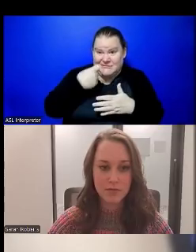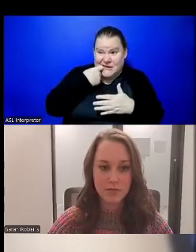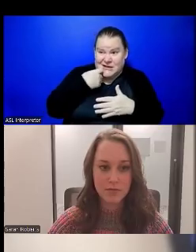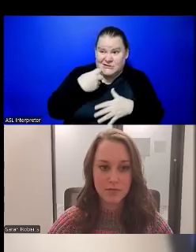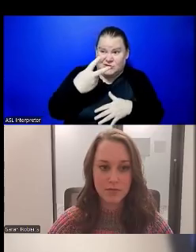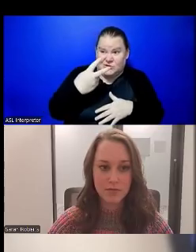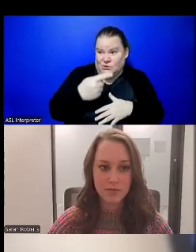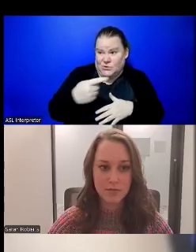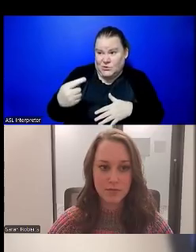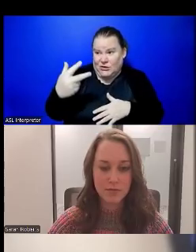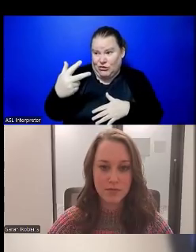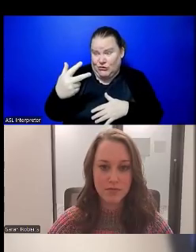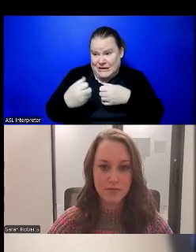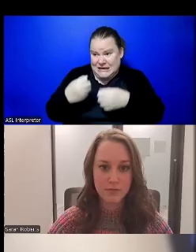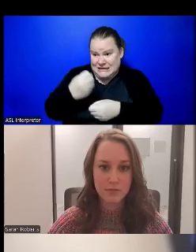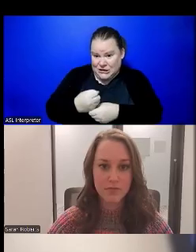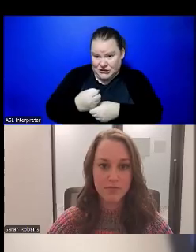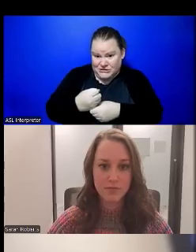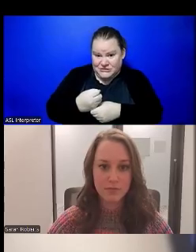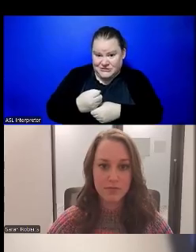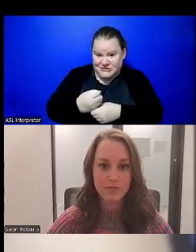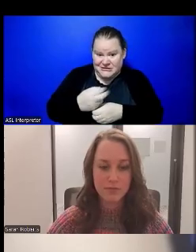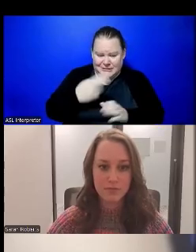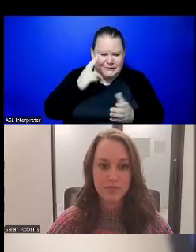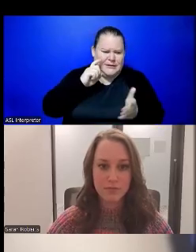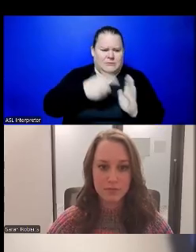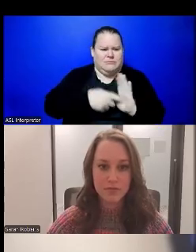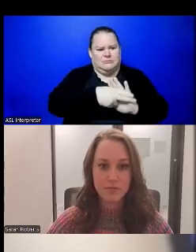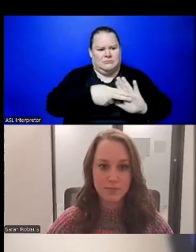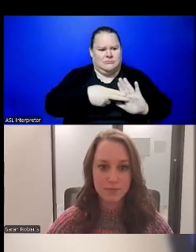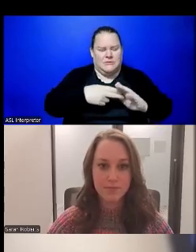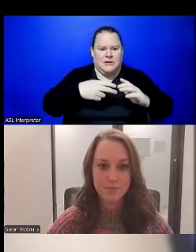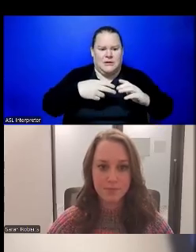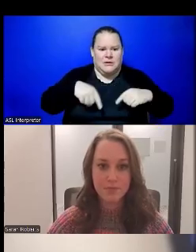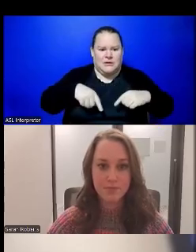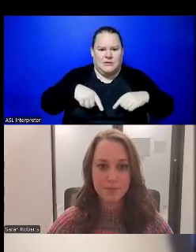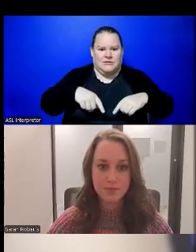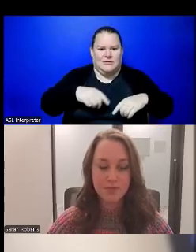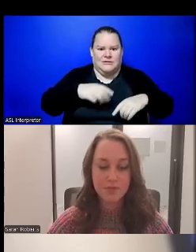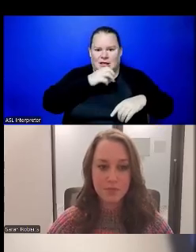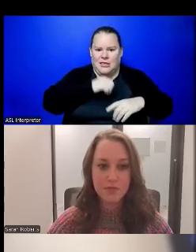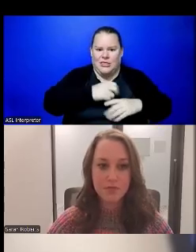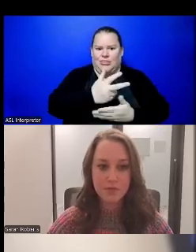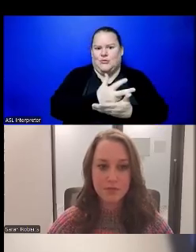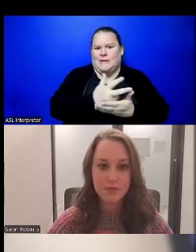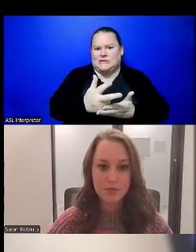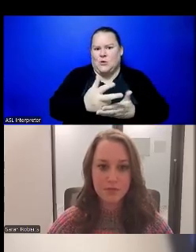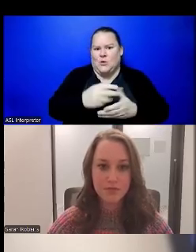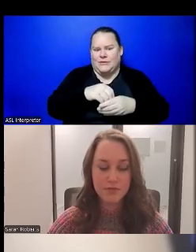getting diagnosed while they're still like three weeks old in the NICU, maybe two weeks old, depending on how fast the